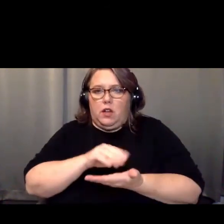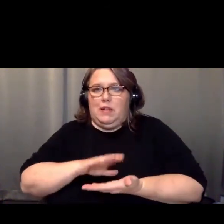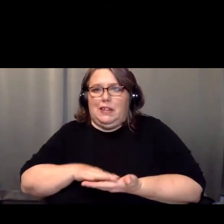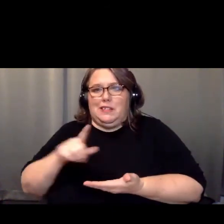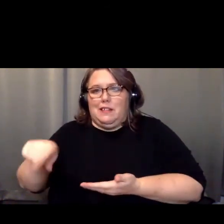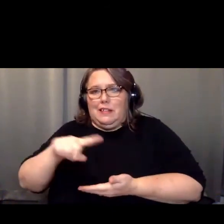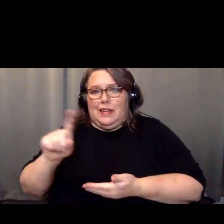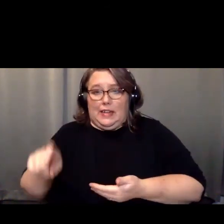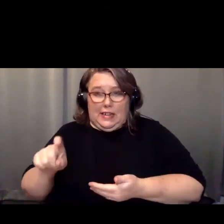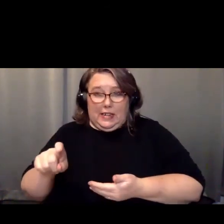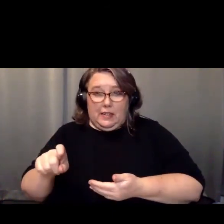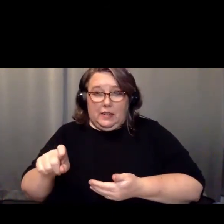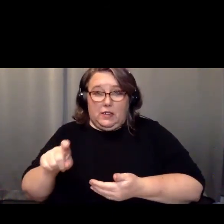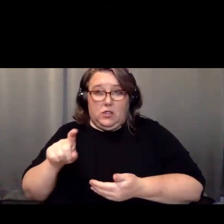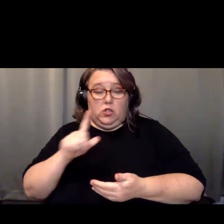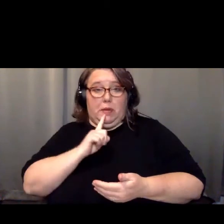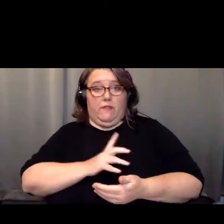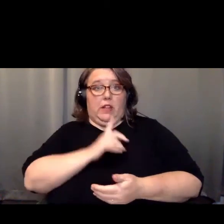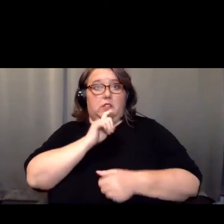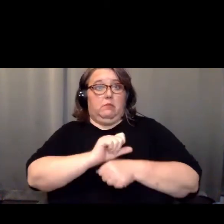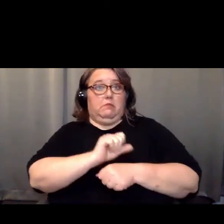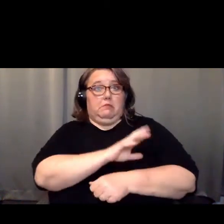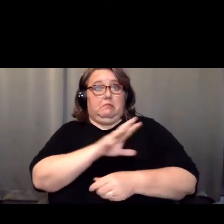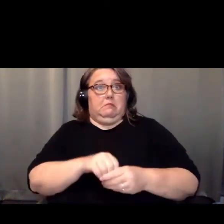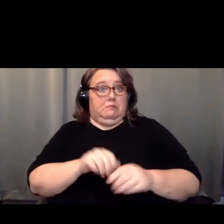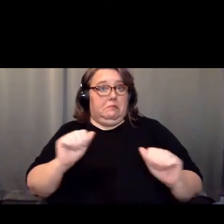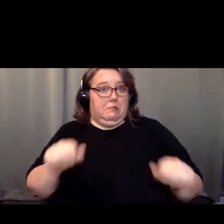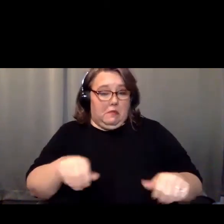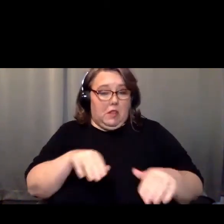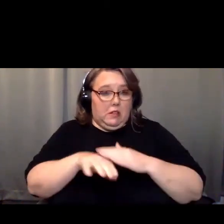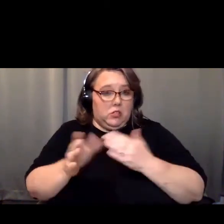to make someone officially eligible for the program.